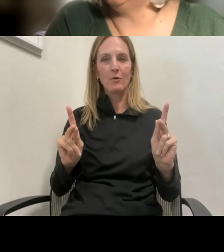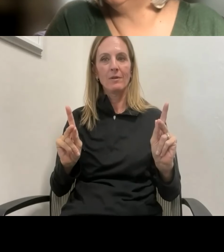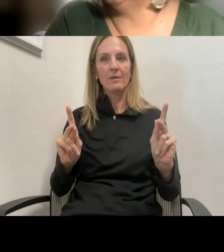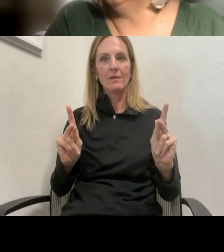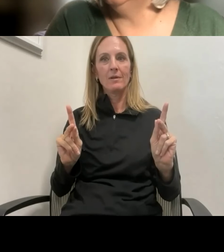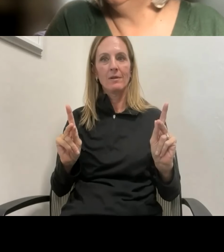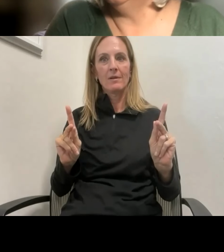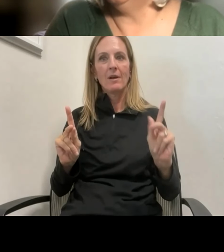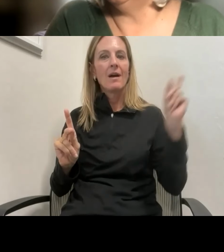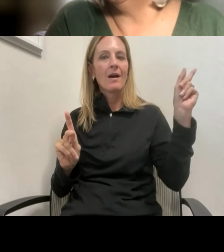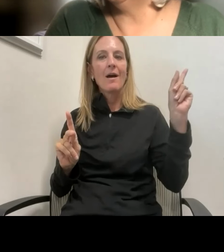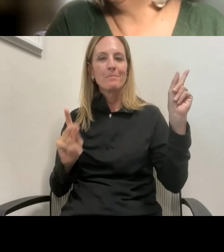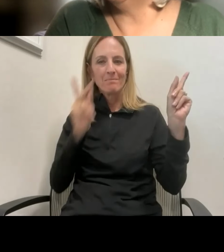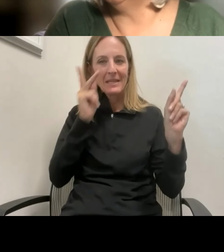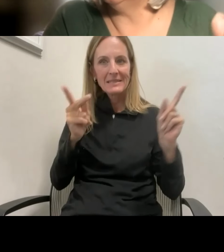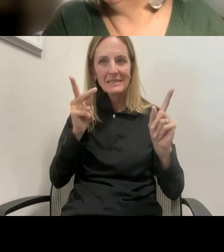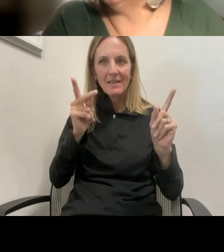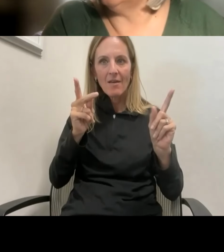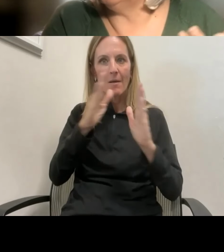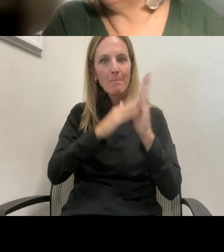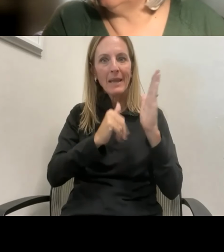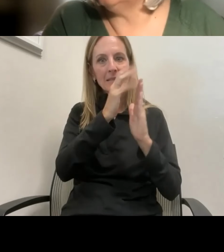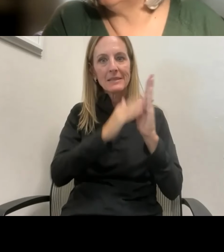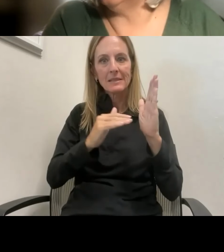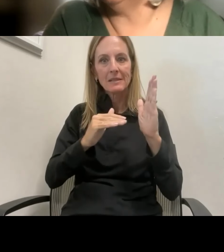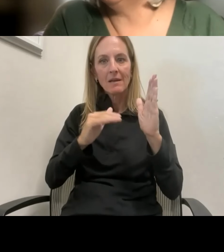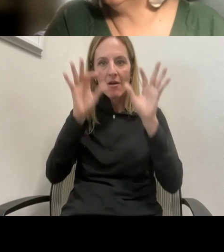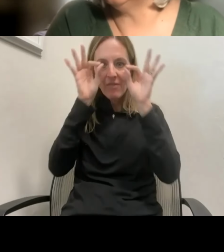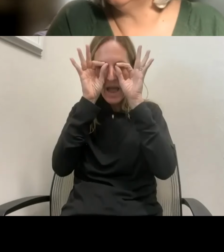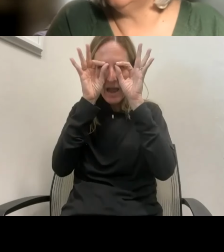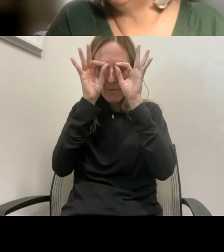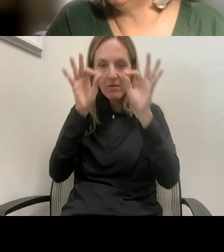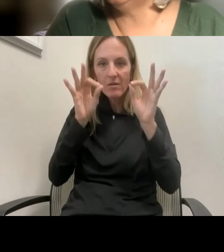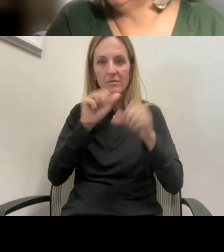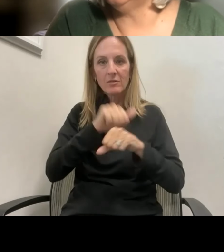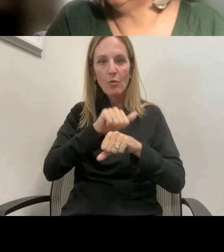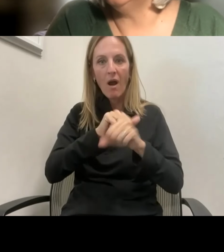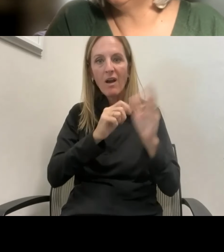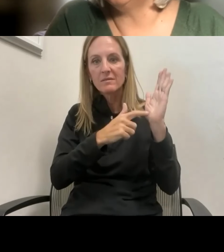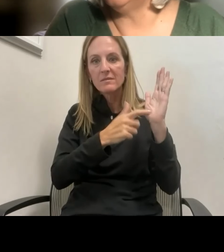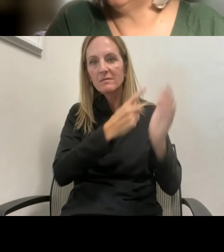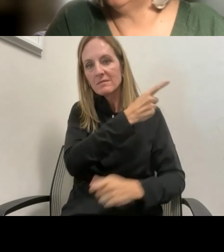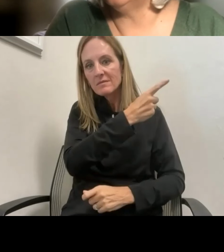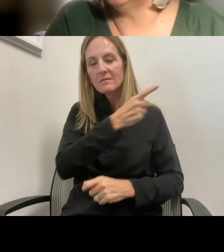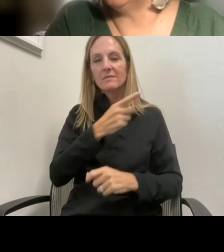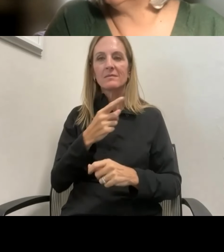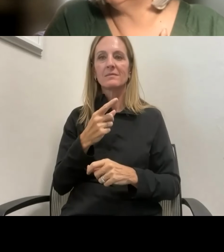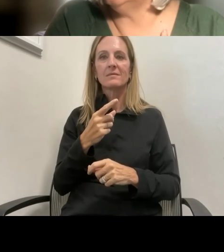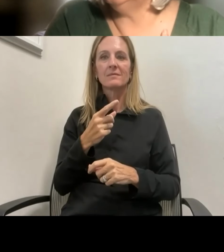owl and again our animal relatives are helpers, they help us see so many things about ourselves